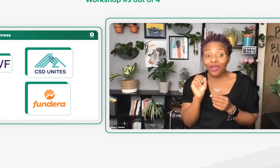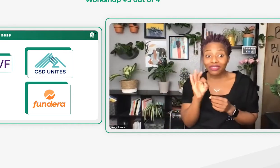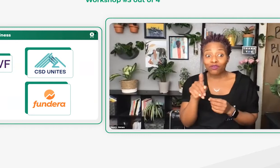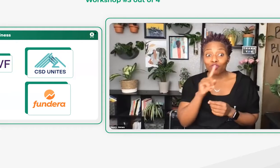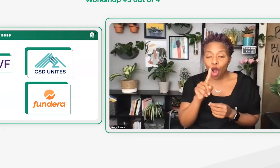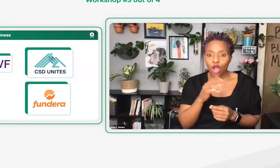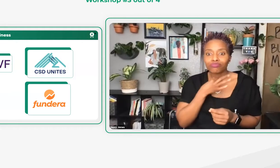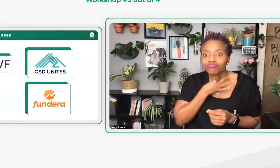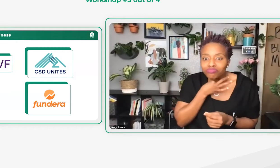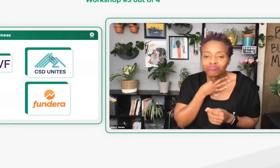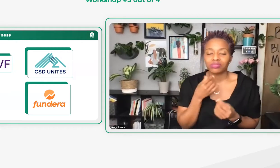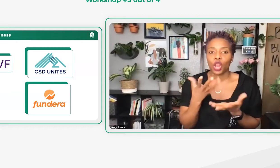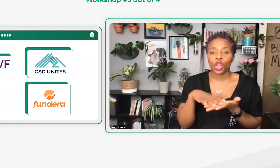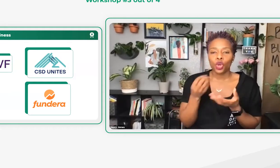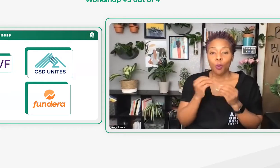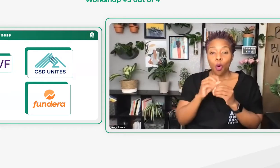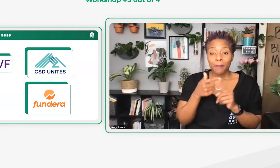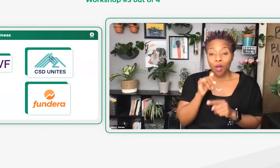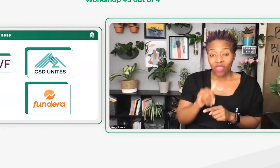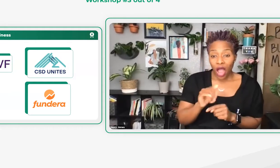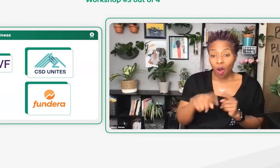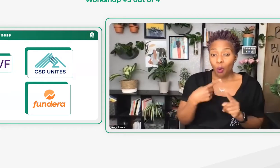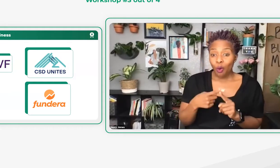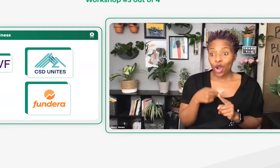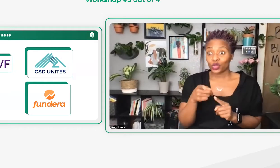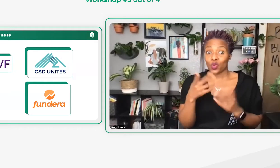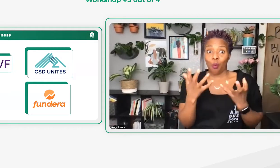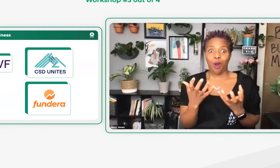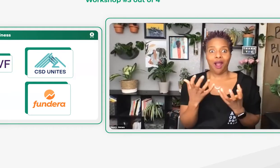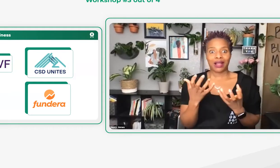snows storm things are postponed now. If you want to learn more about this,